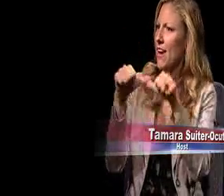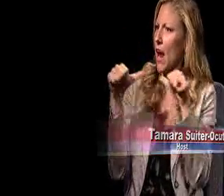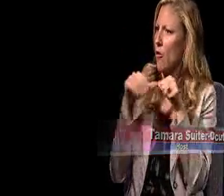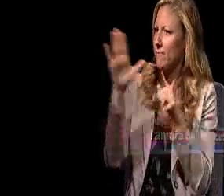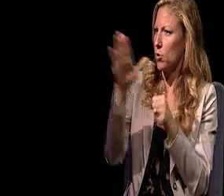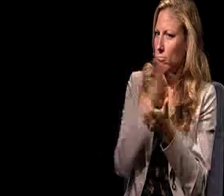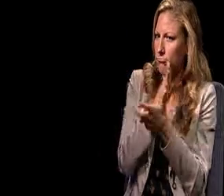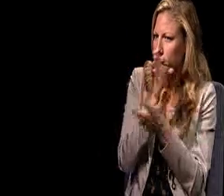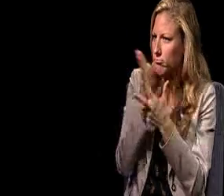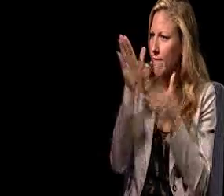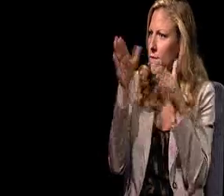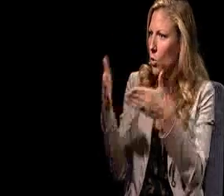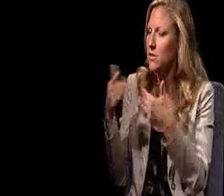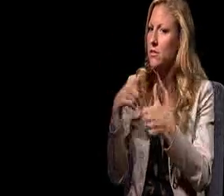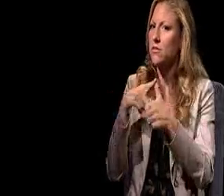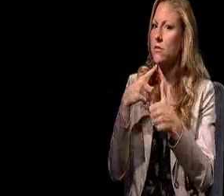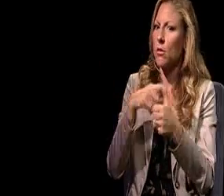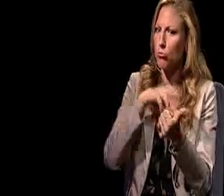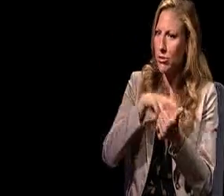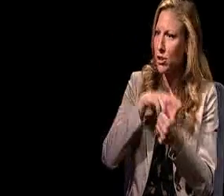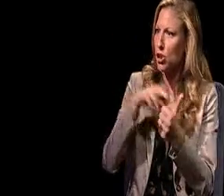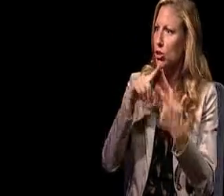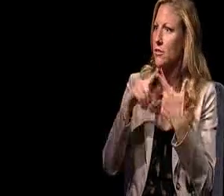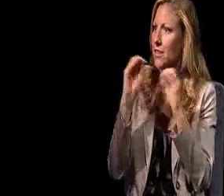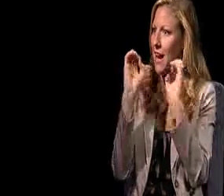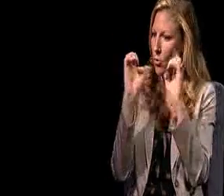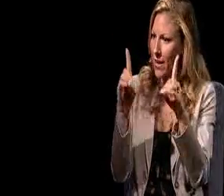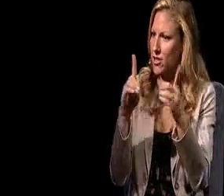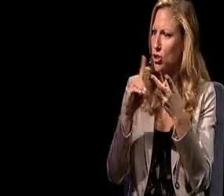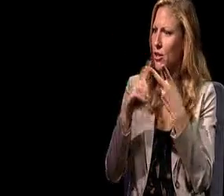Now, there are three areas that your Institute focuses;